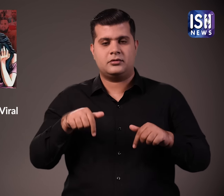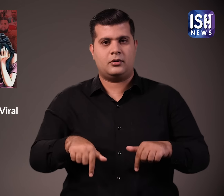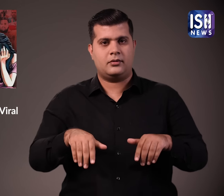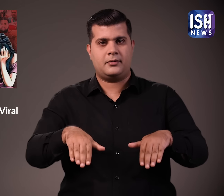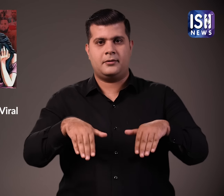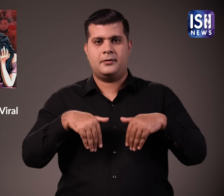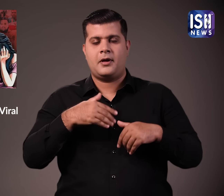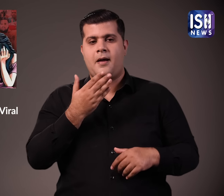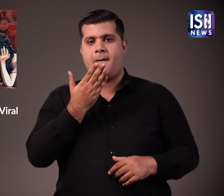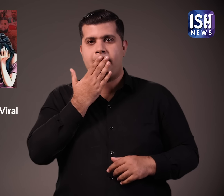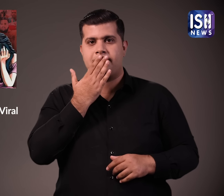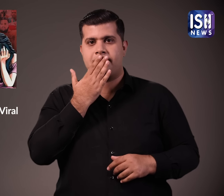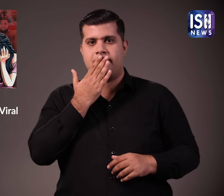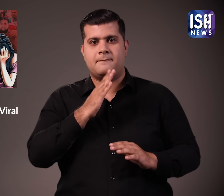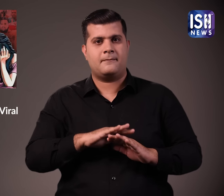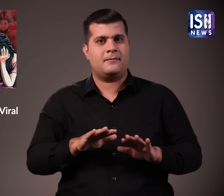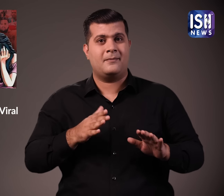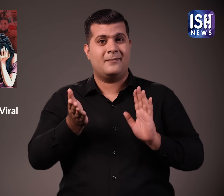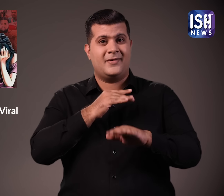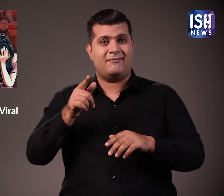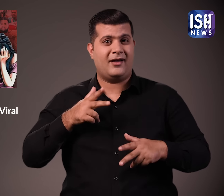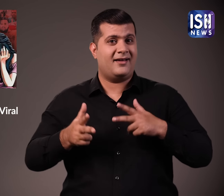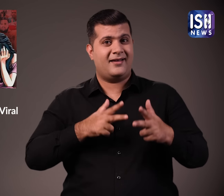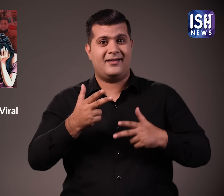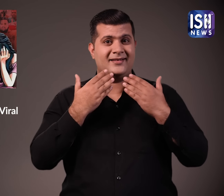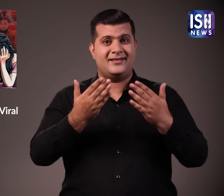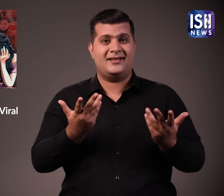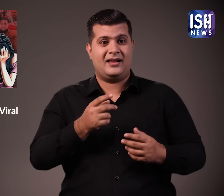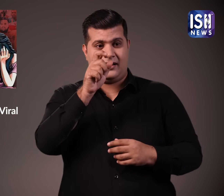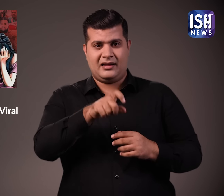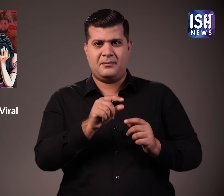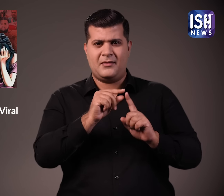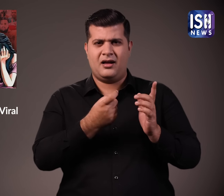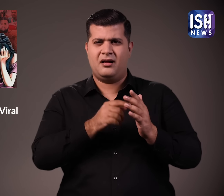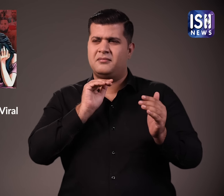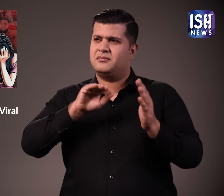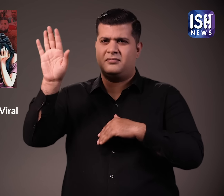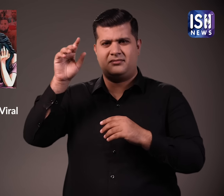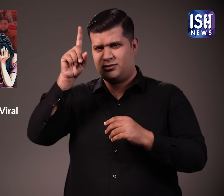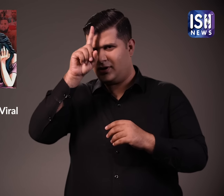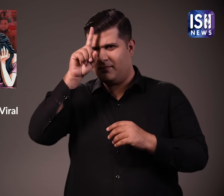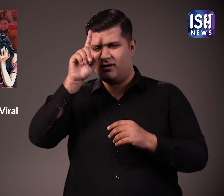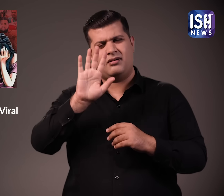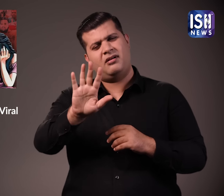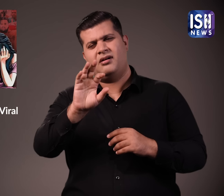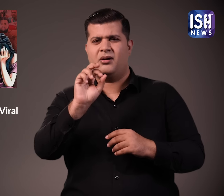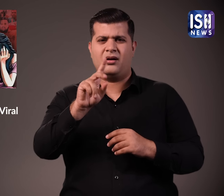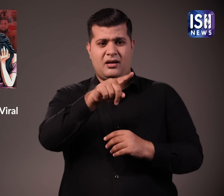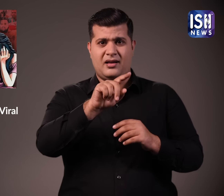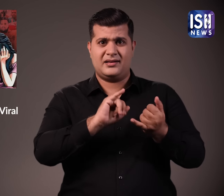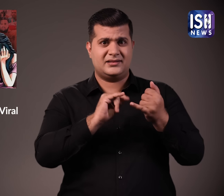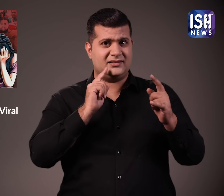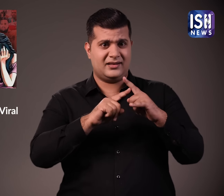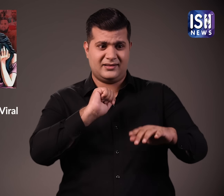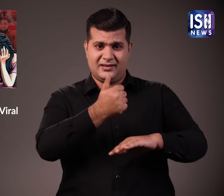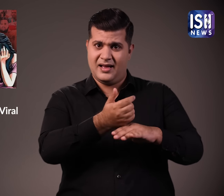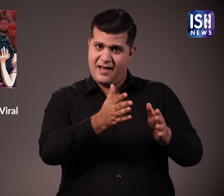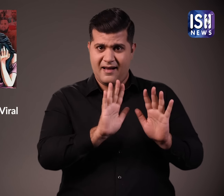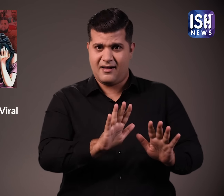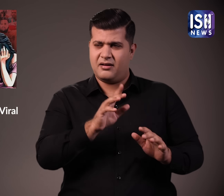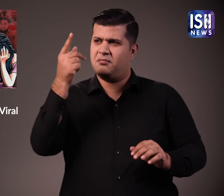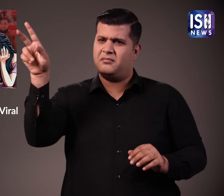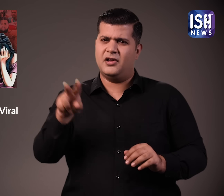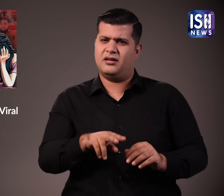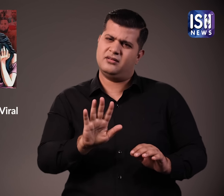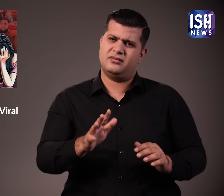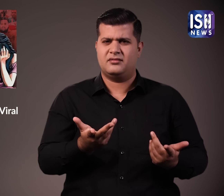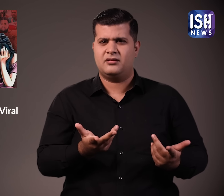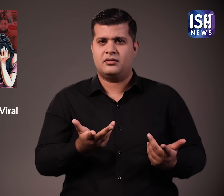retracted their verbal support. Earlier they had said that it was okay if Prajwal flew to Germany and SIT will bring him back.